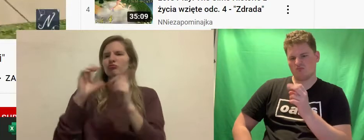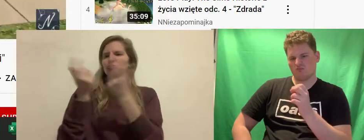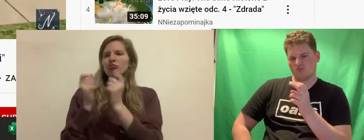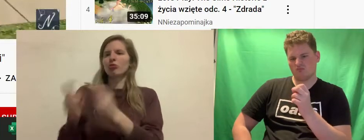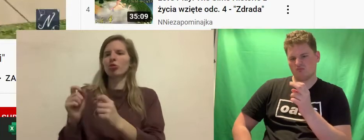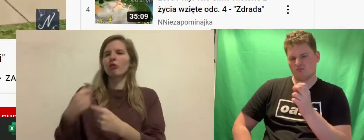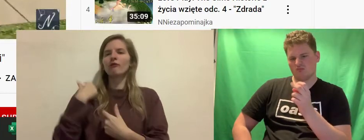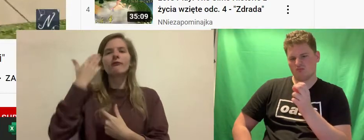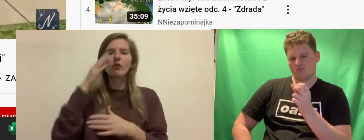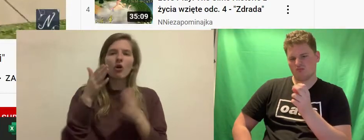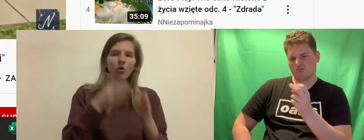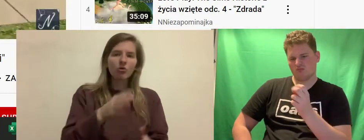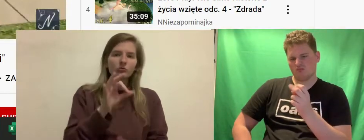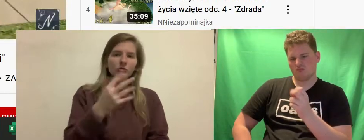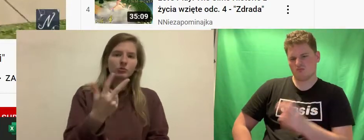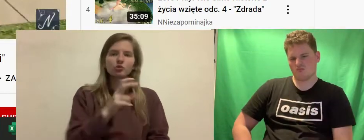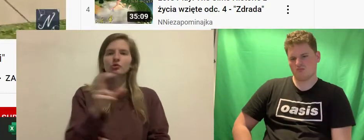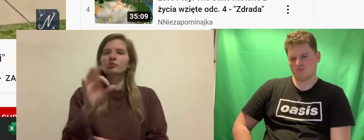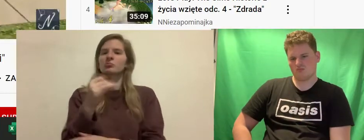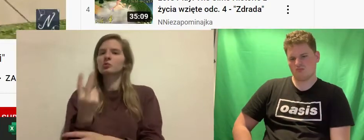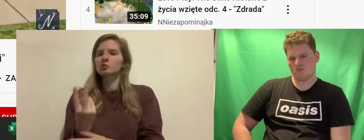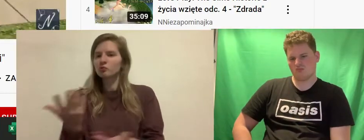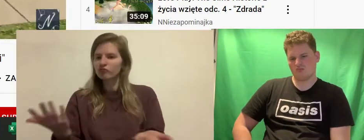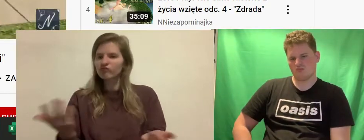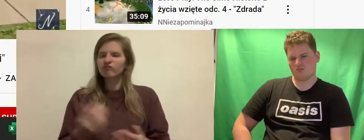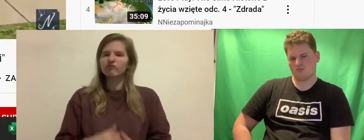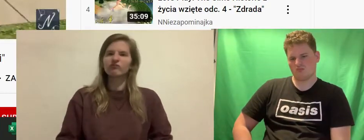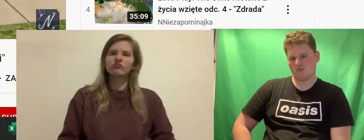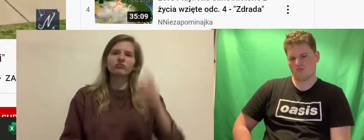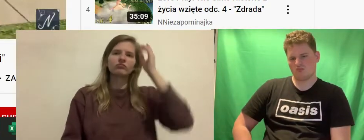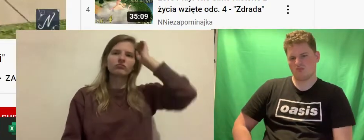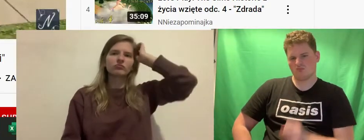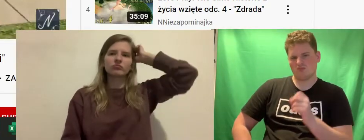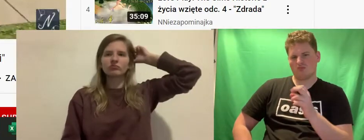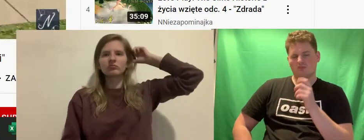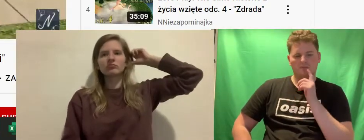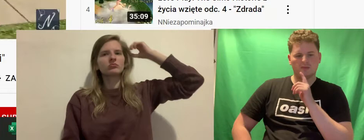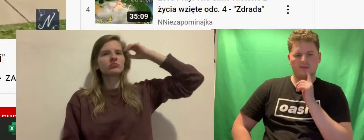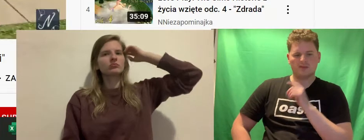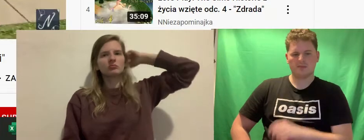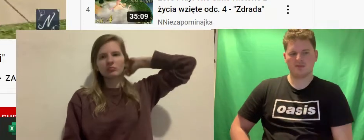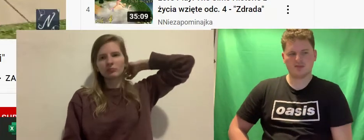K: We all prefer to play Sims 2 or Sims 3 (or maybe not everyone knows) A; yes, she said well Kama